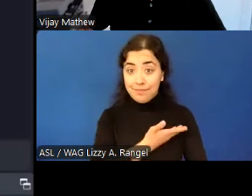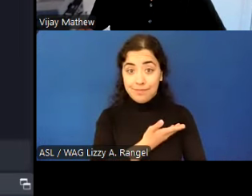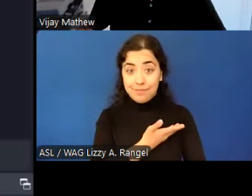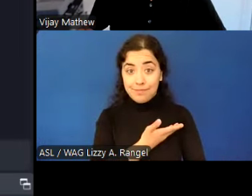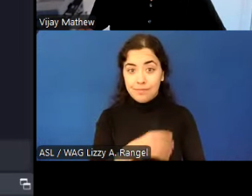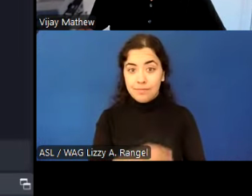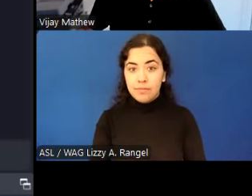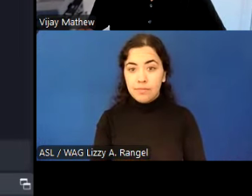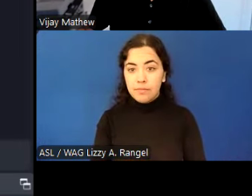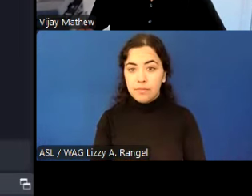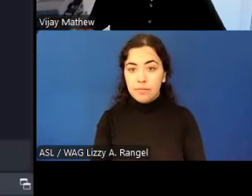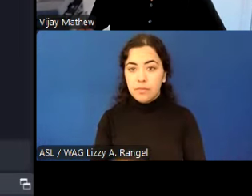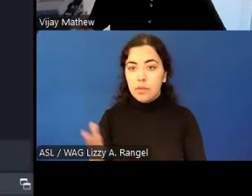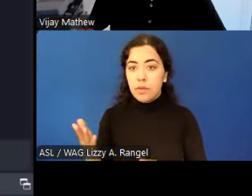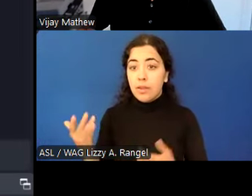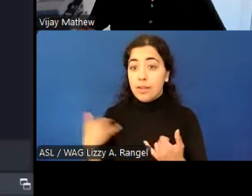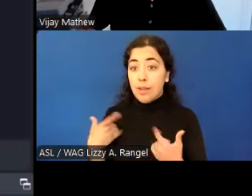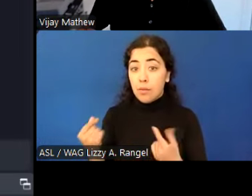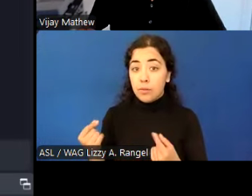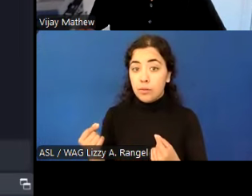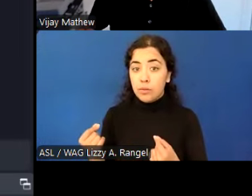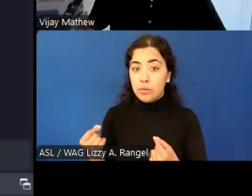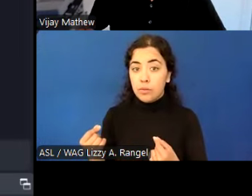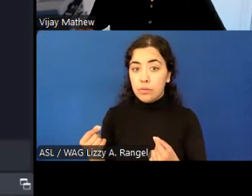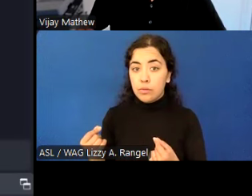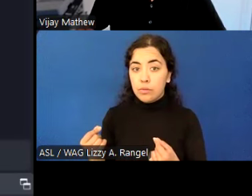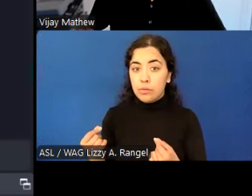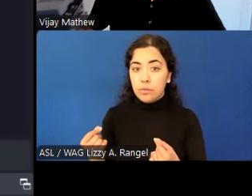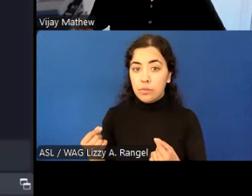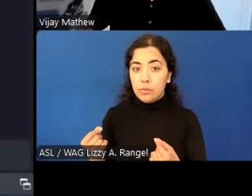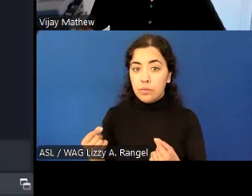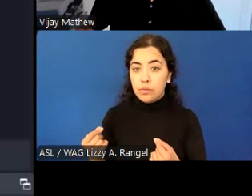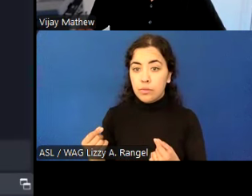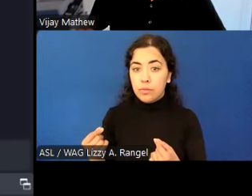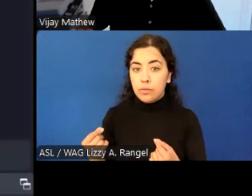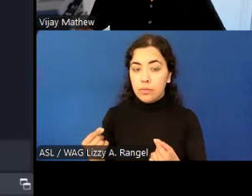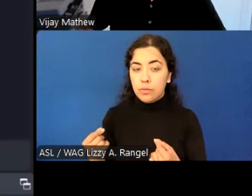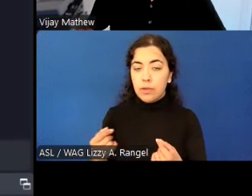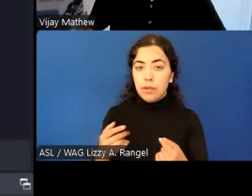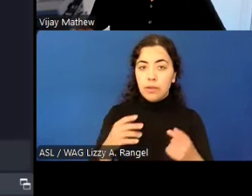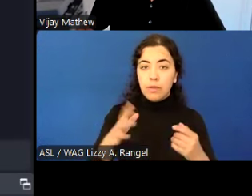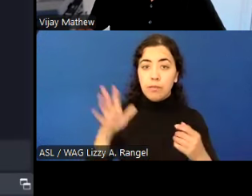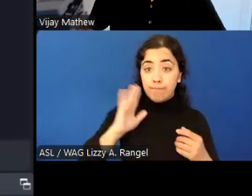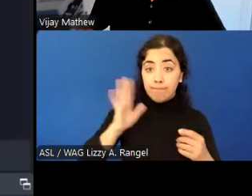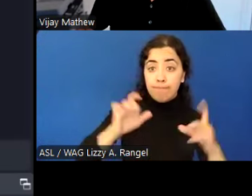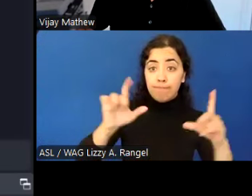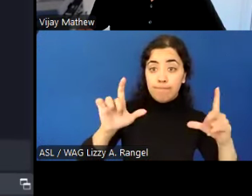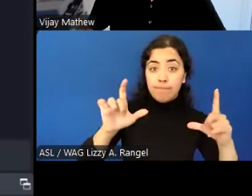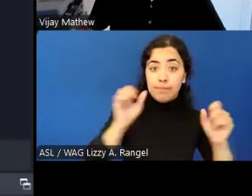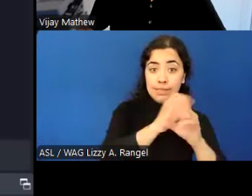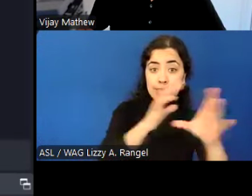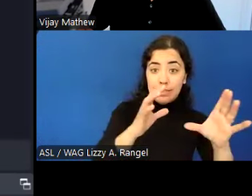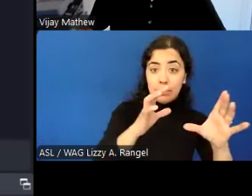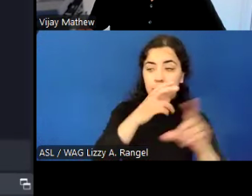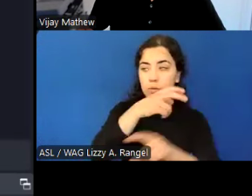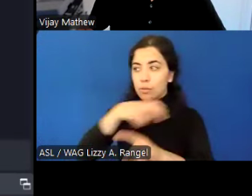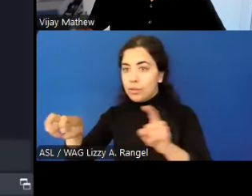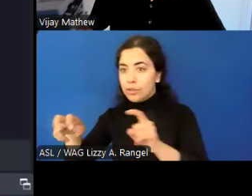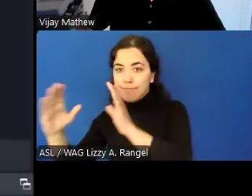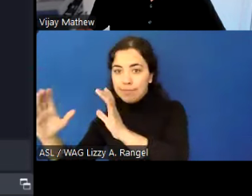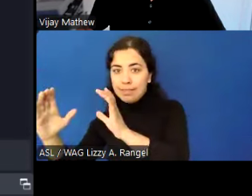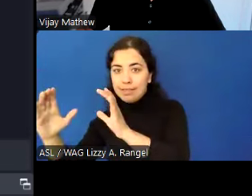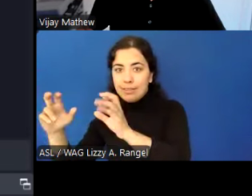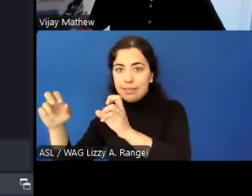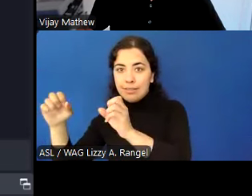I could switch from this scene to then this scene. And then I could switch back. And then